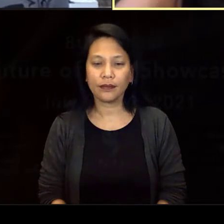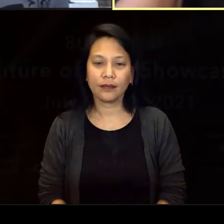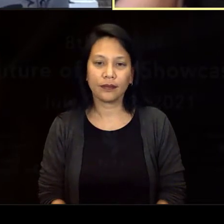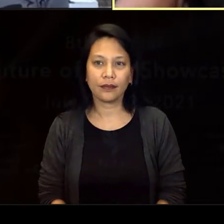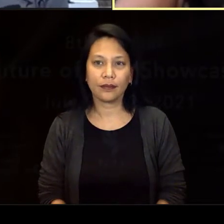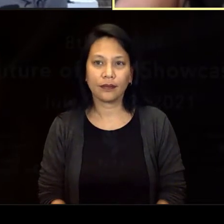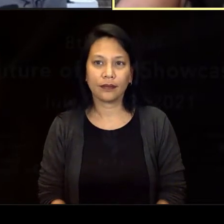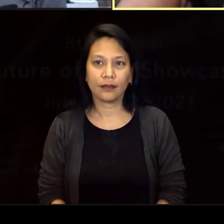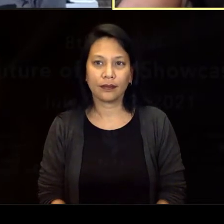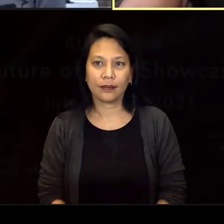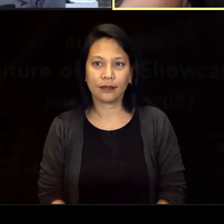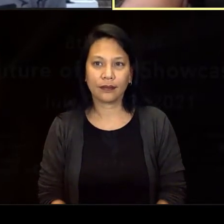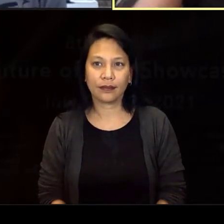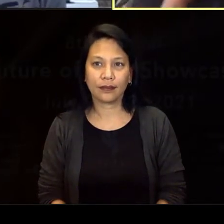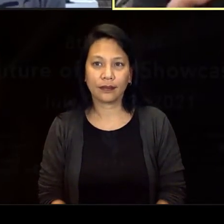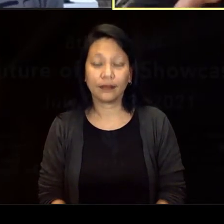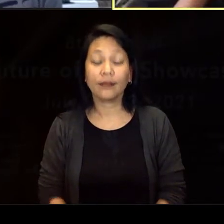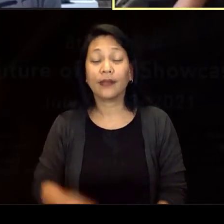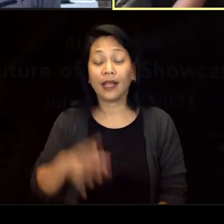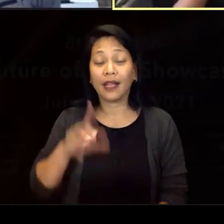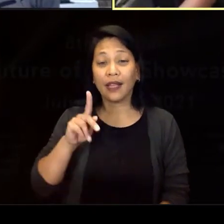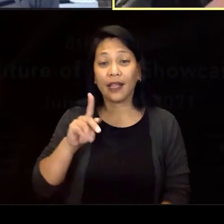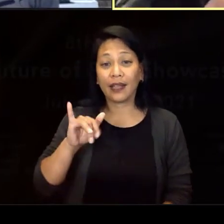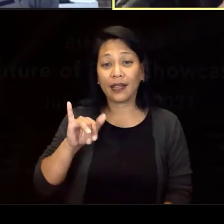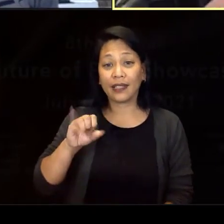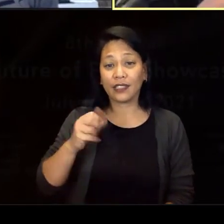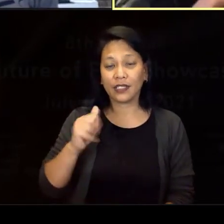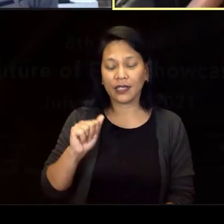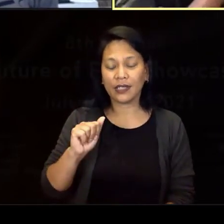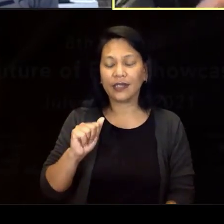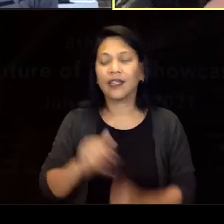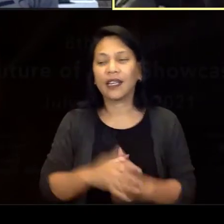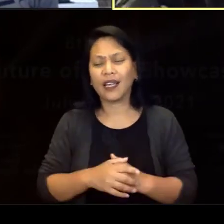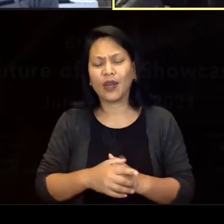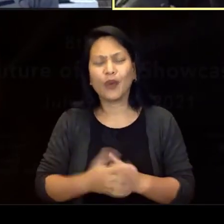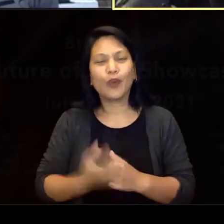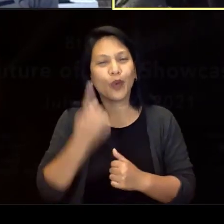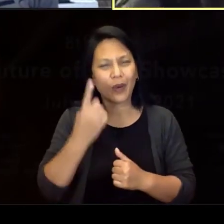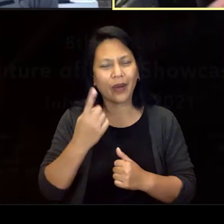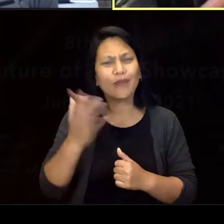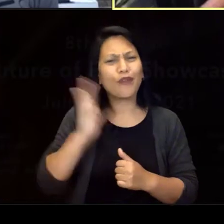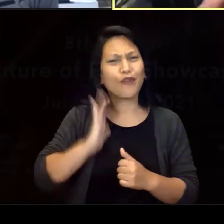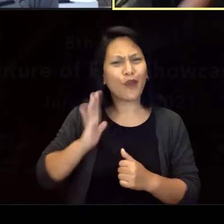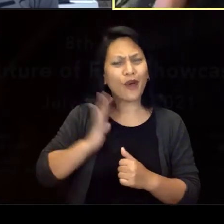I was just going to jump in and say that one of the things, I've looked into intimacy coordination a